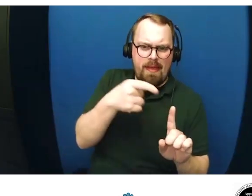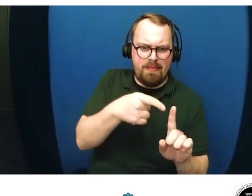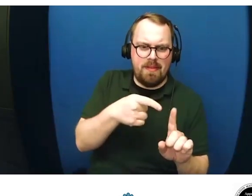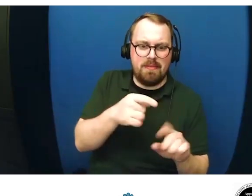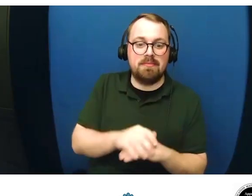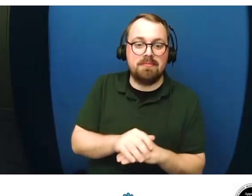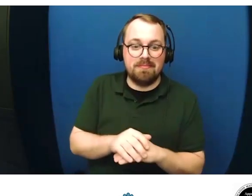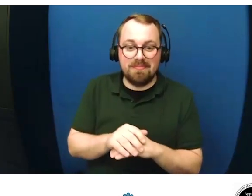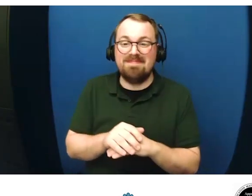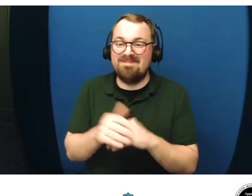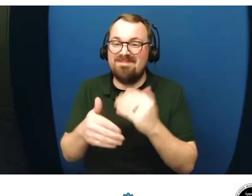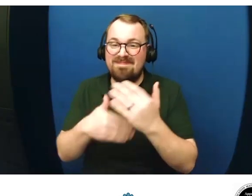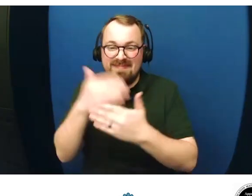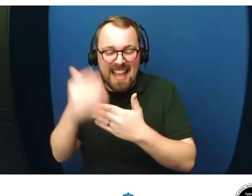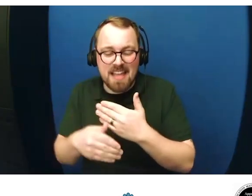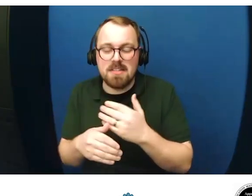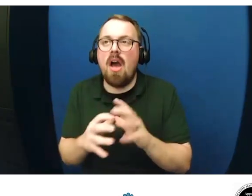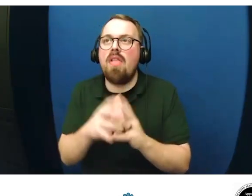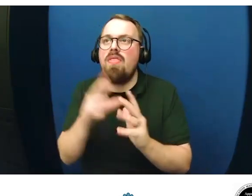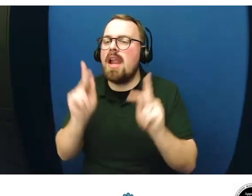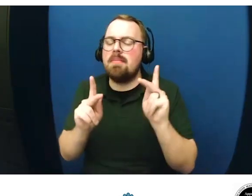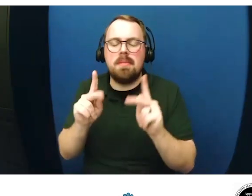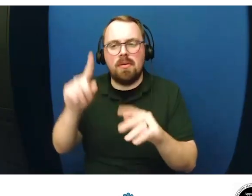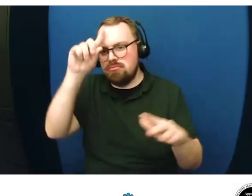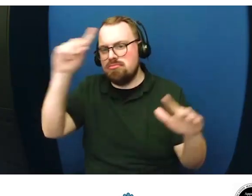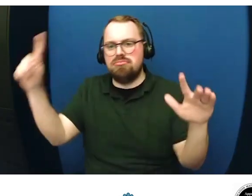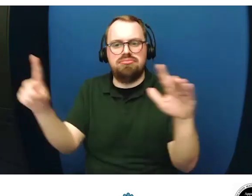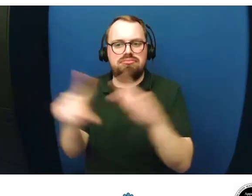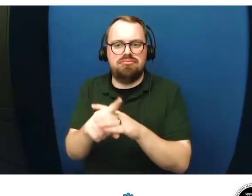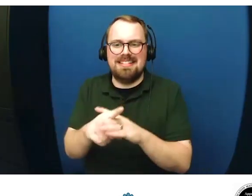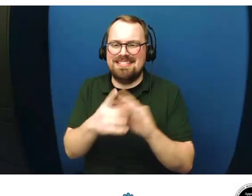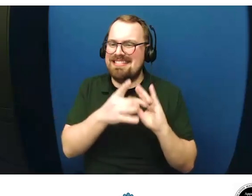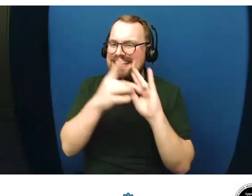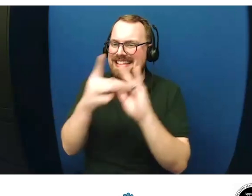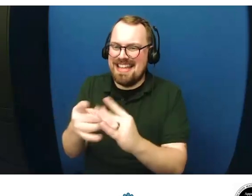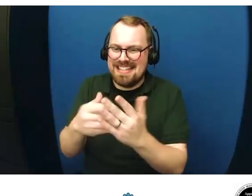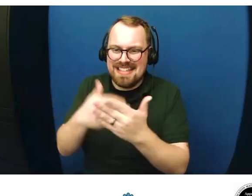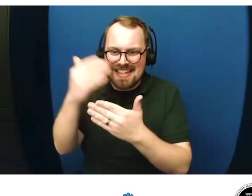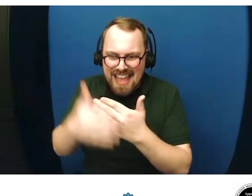The hands. So many people think hand-specific. Feeling something.